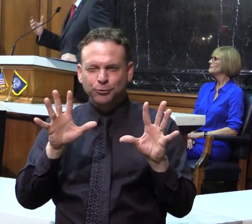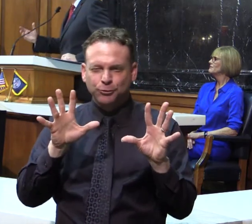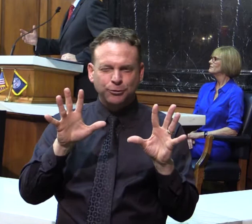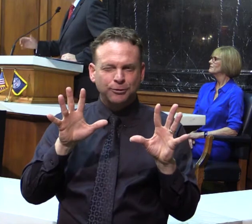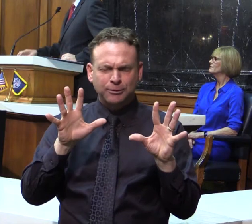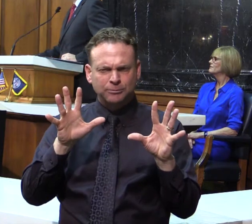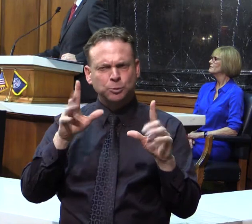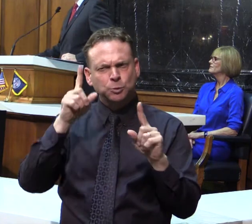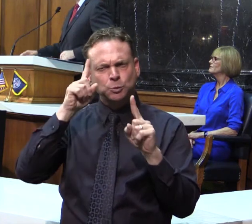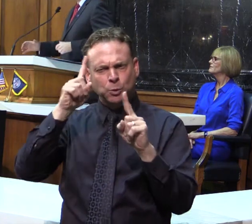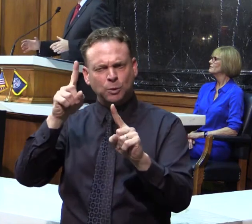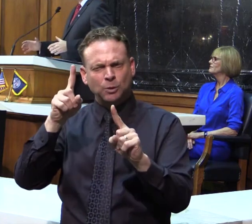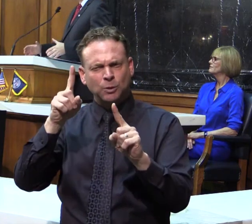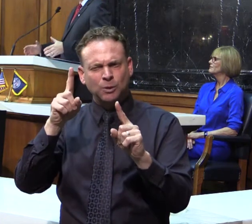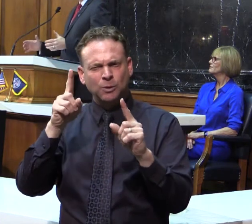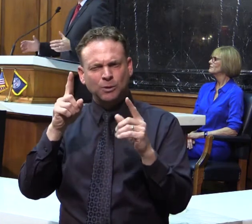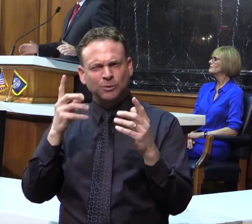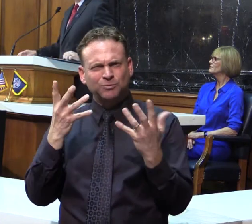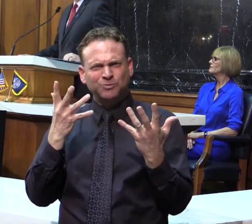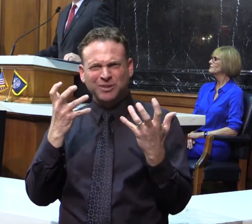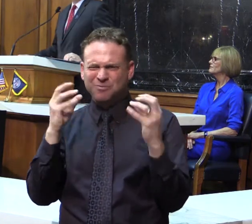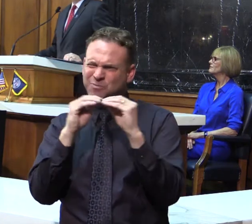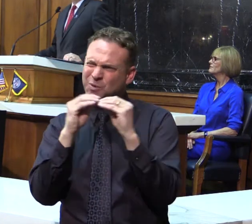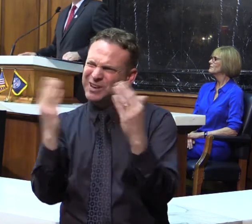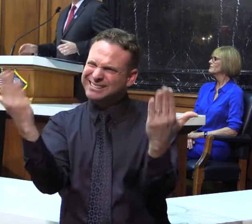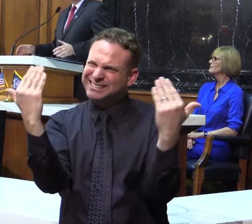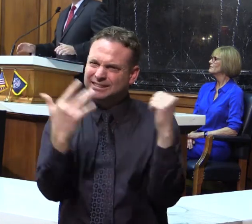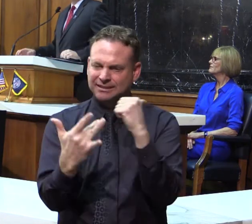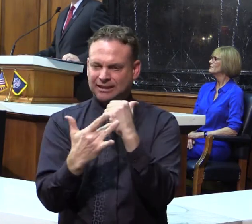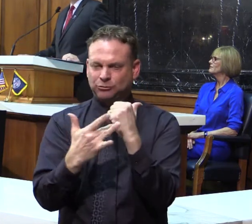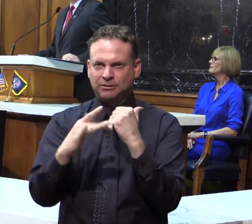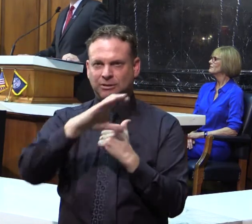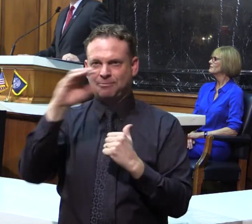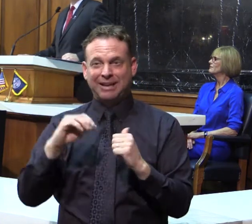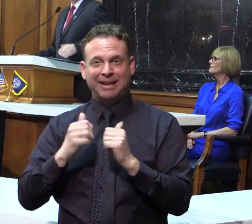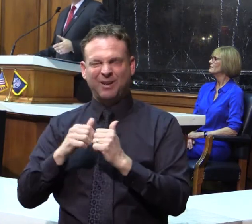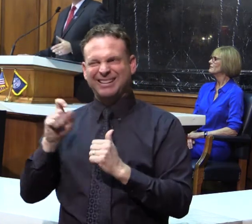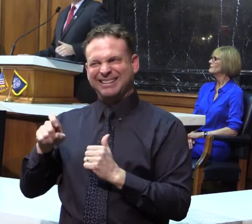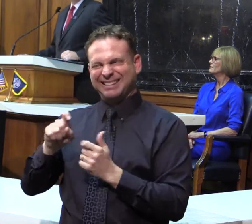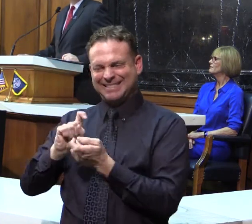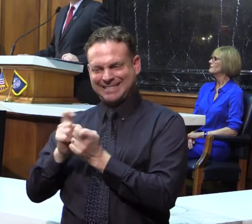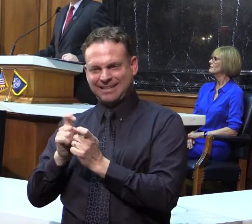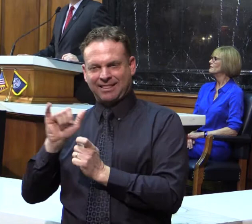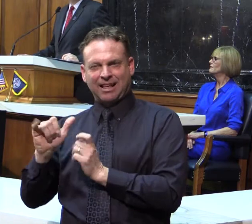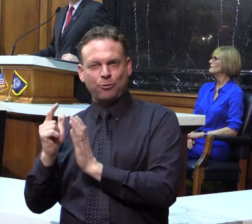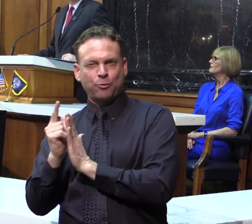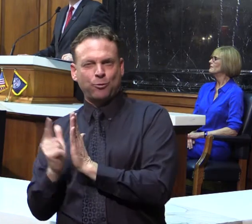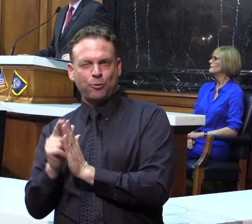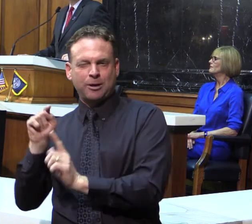And ... we’ll expand our efforts to attract more veterans to relocate to Indiana when they leave their military service.